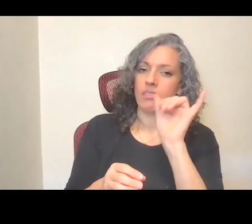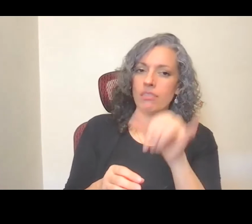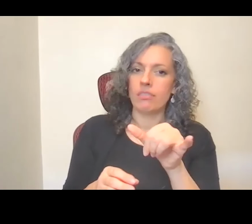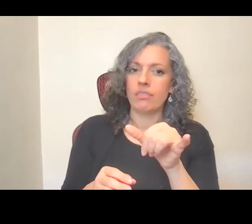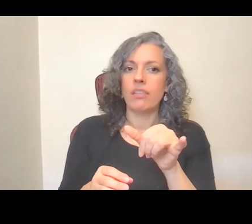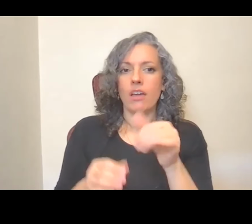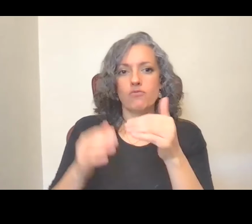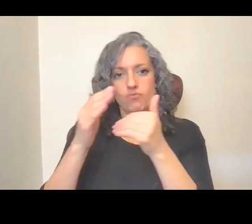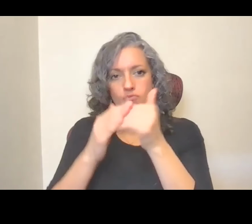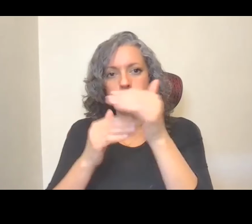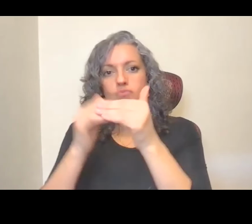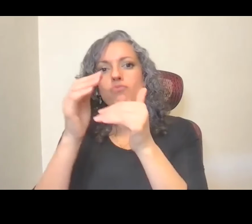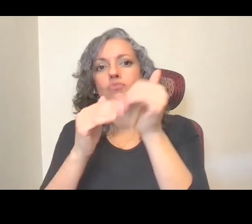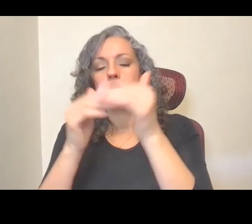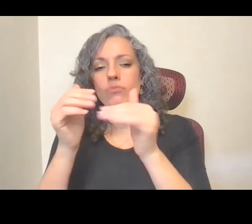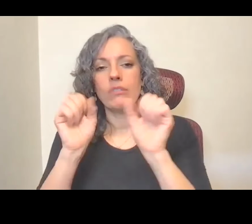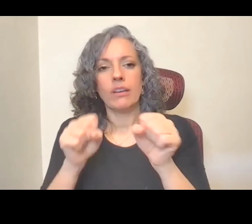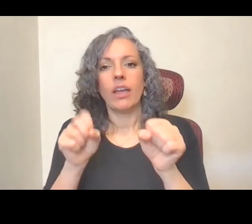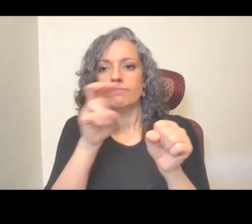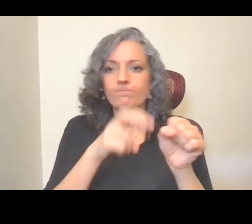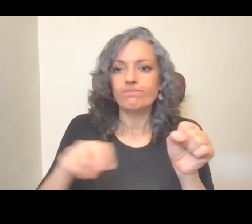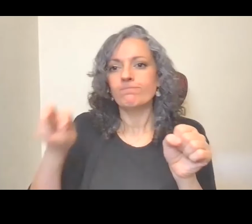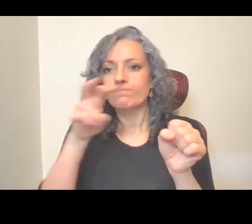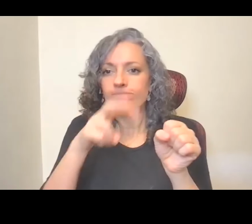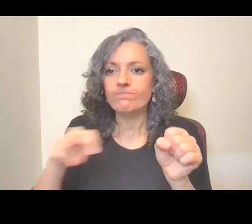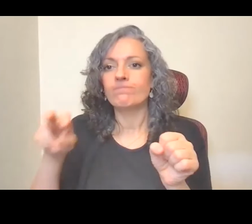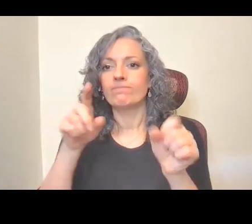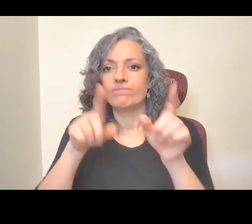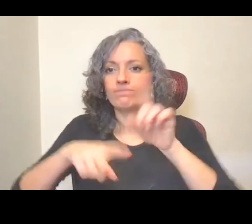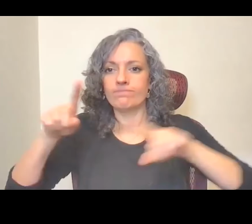and they can navigate to different parts. So this is something you can also document.